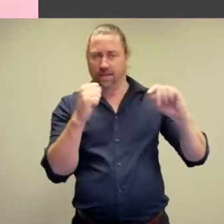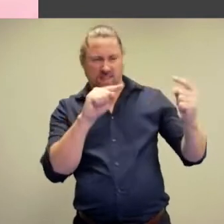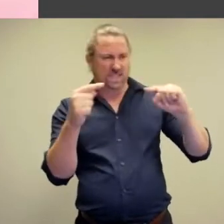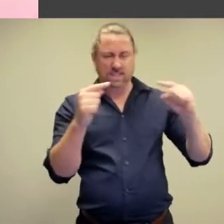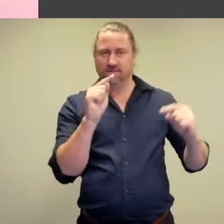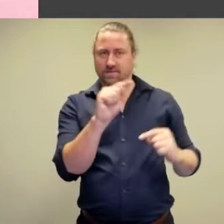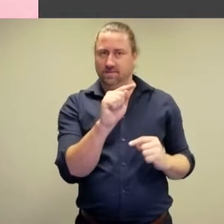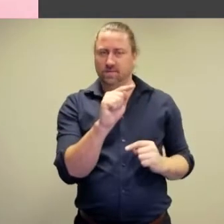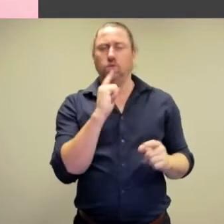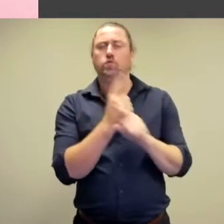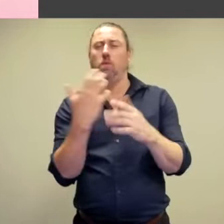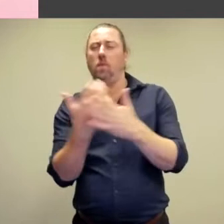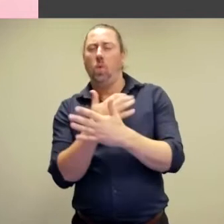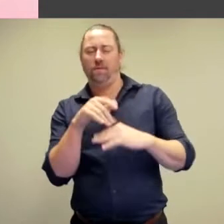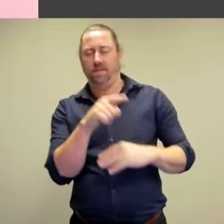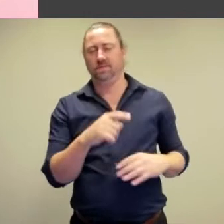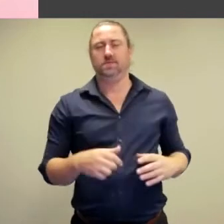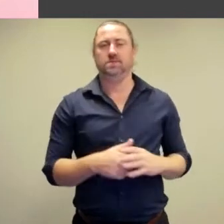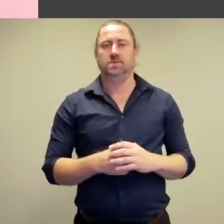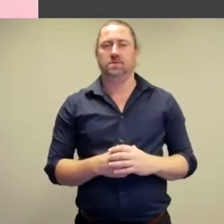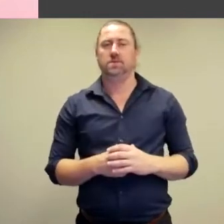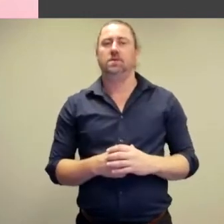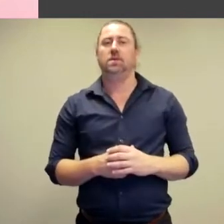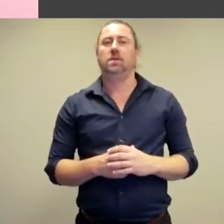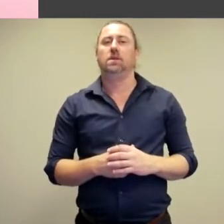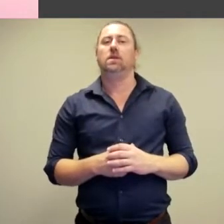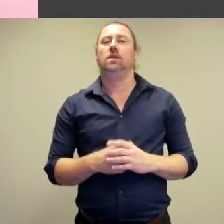those a little bit more and let's launch our